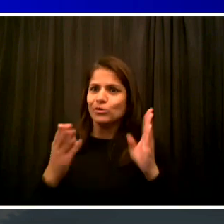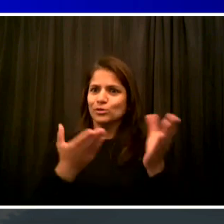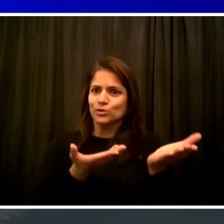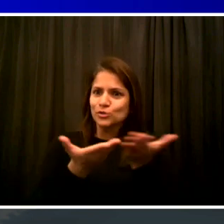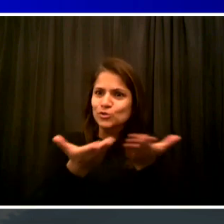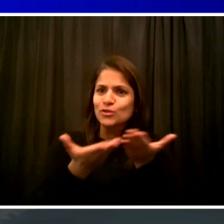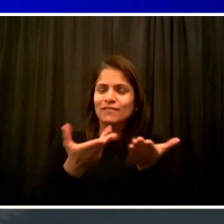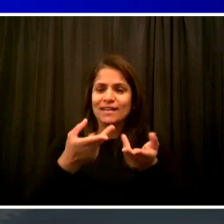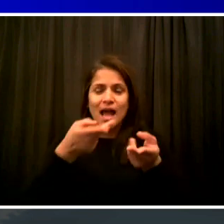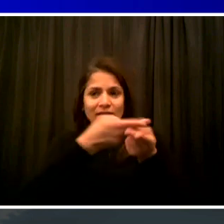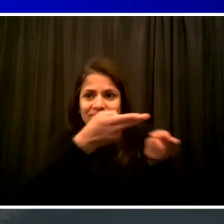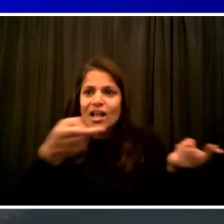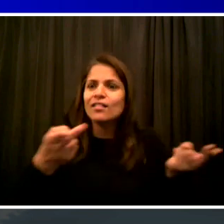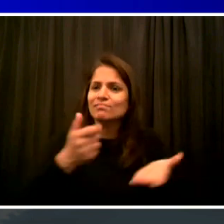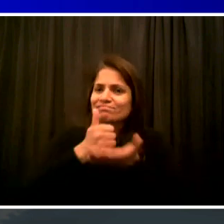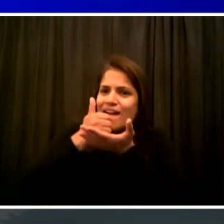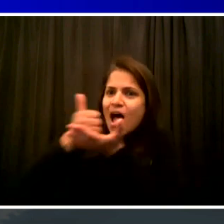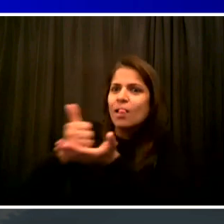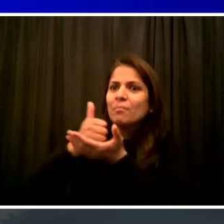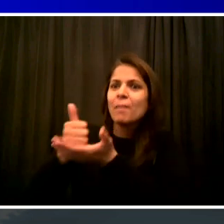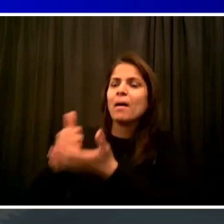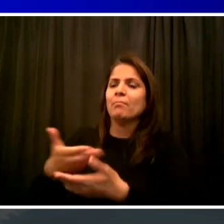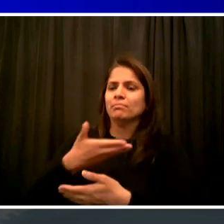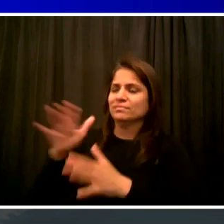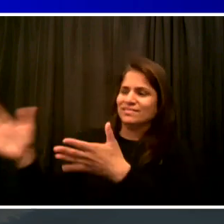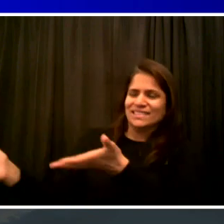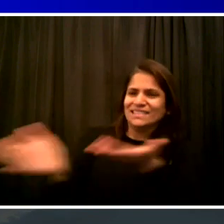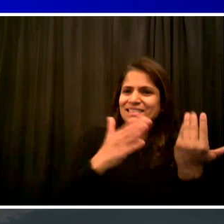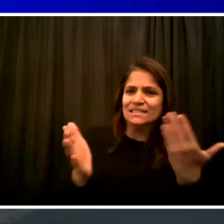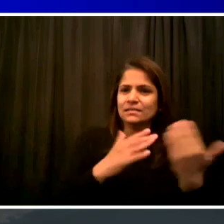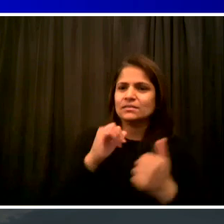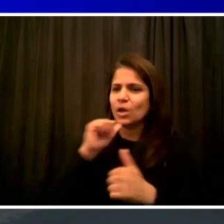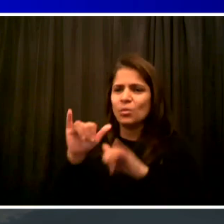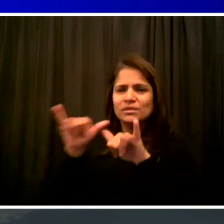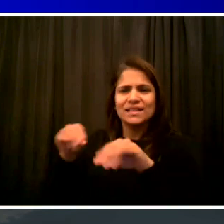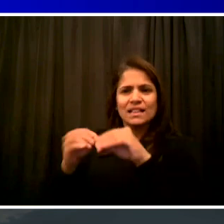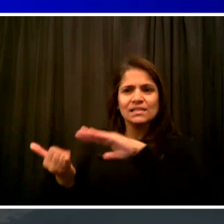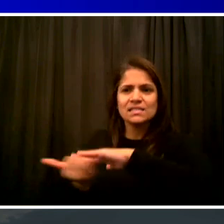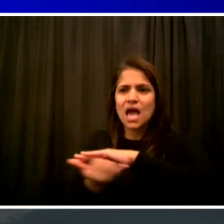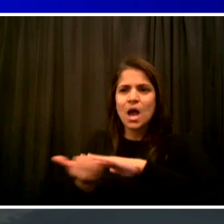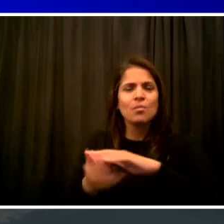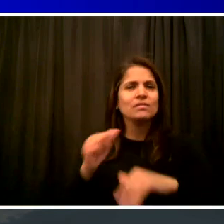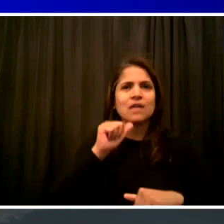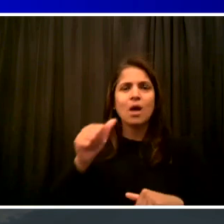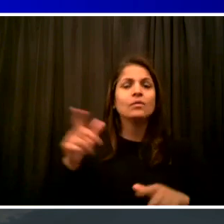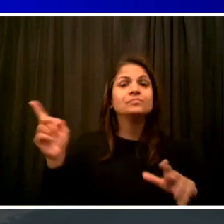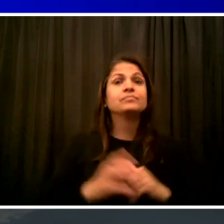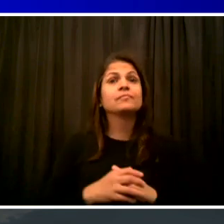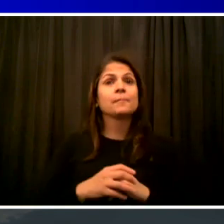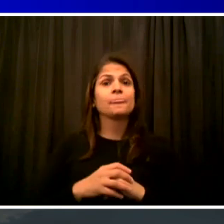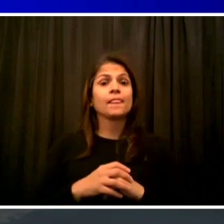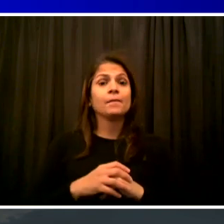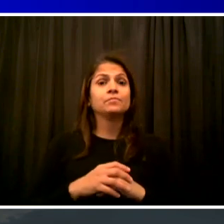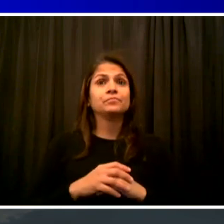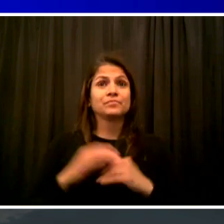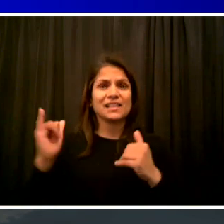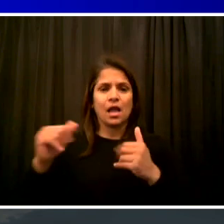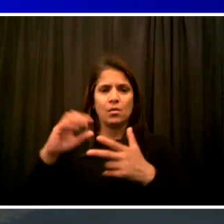HAVE A VERY LONG-TERM AND POSITIVE IMPACT IN REDUNGCI HOMELESSENSSIN